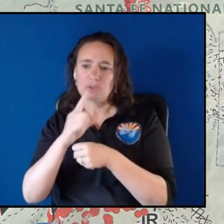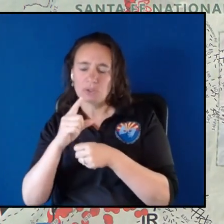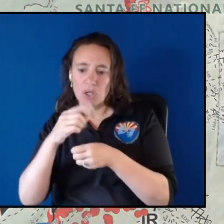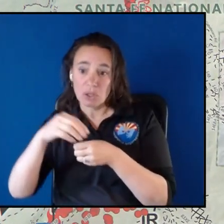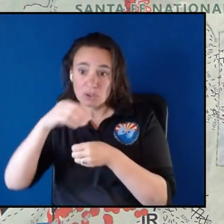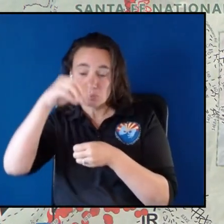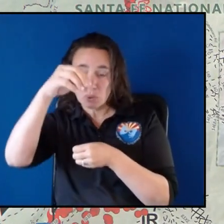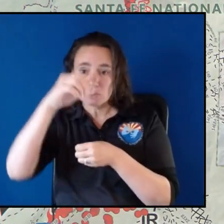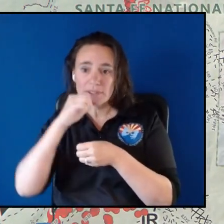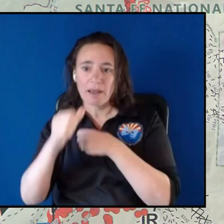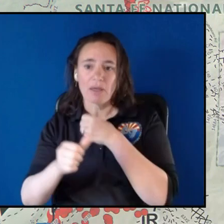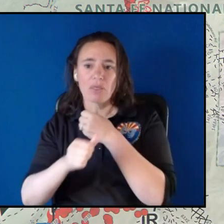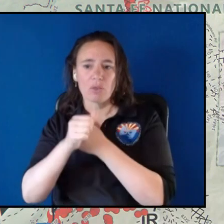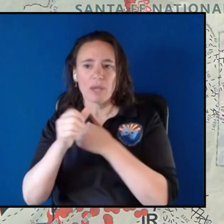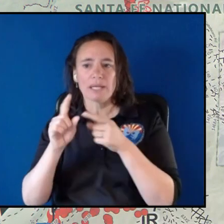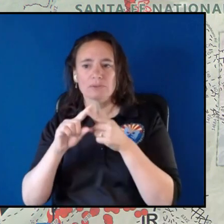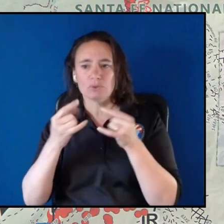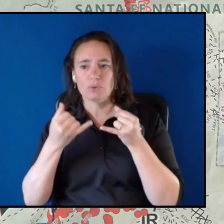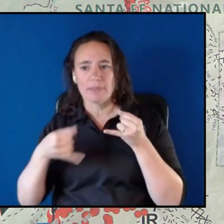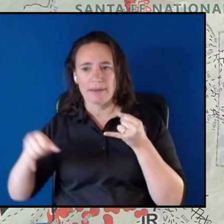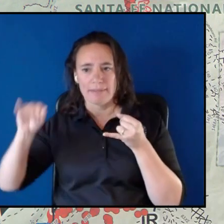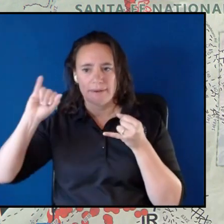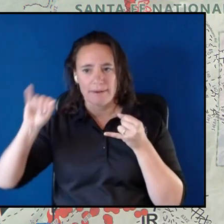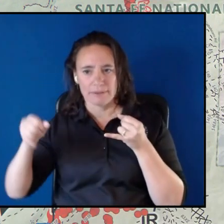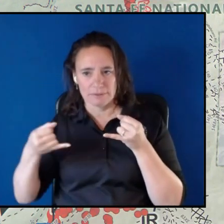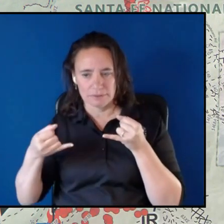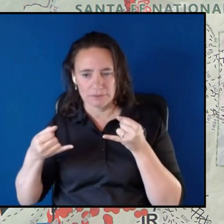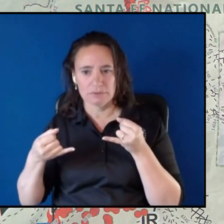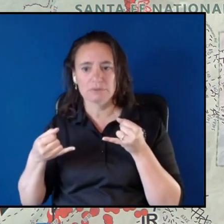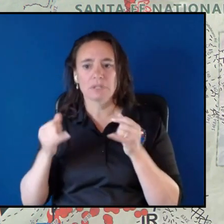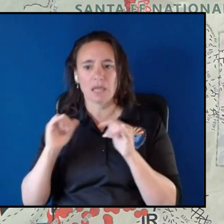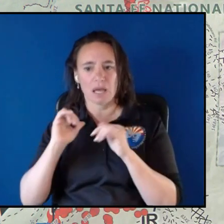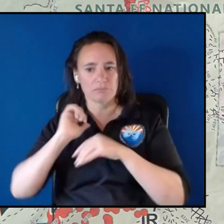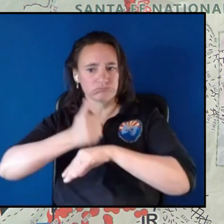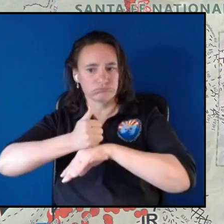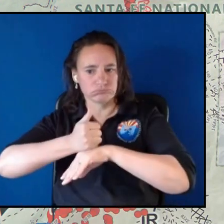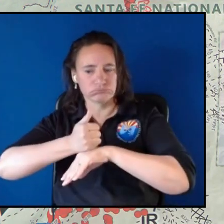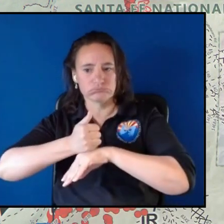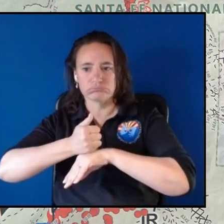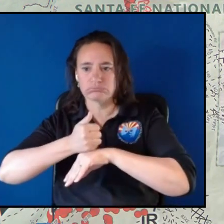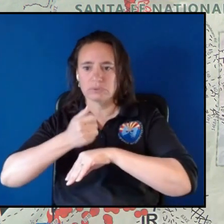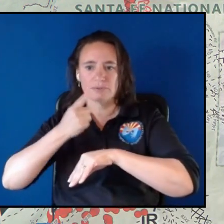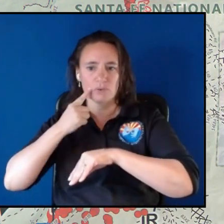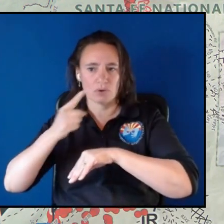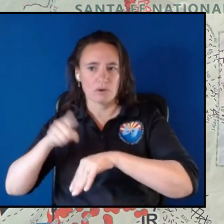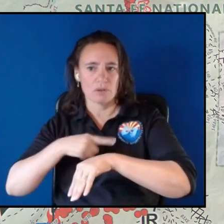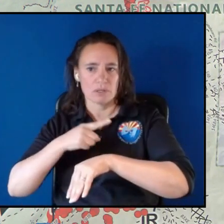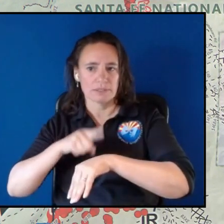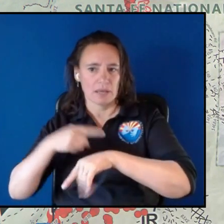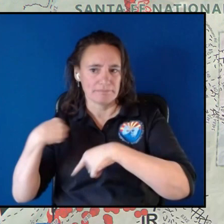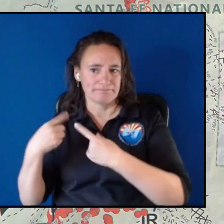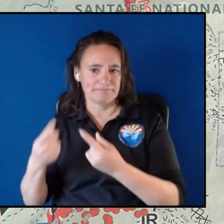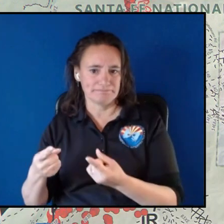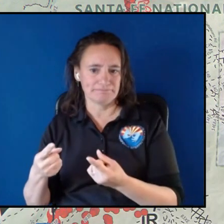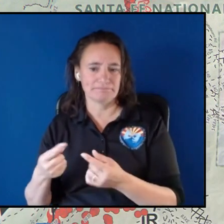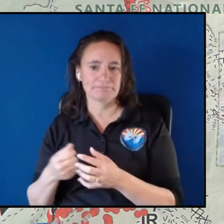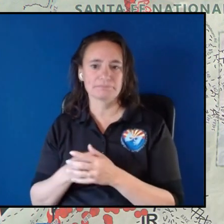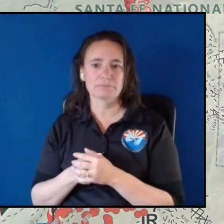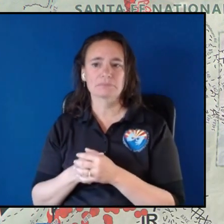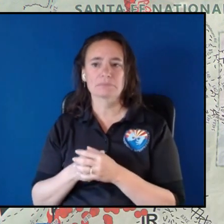containment lines that are existing and have been in place for a while now. Coming across to Mineral Hill, as mentioned